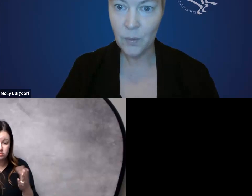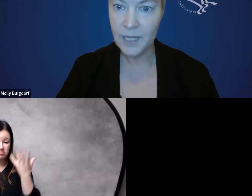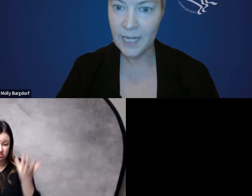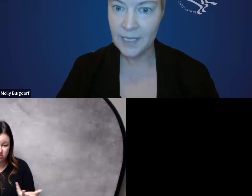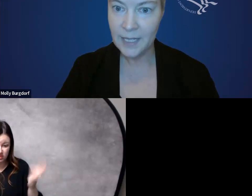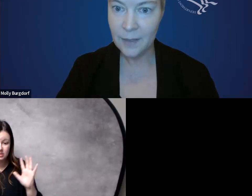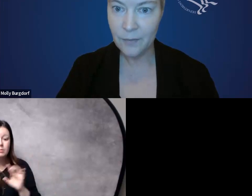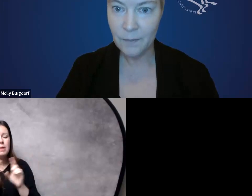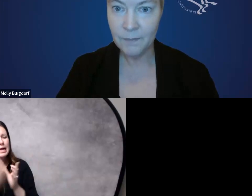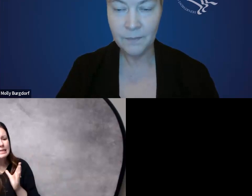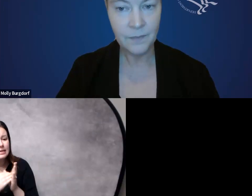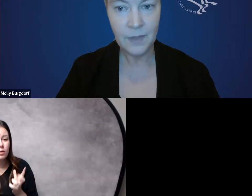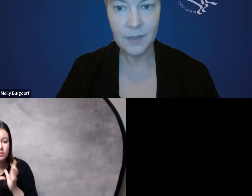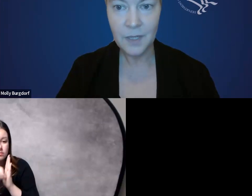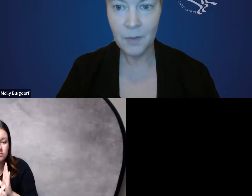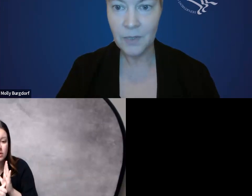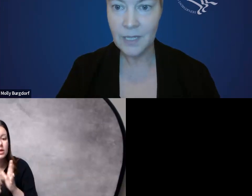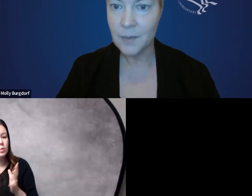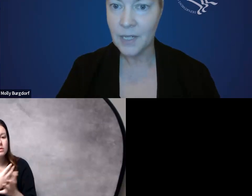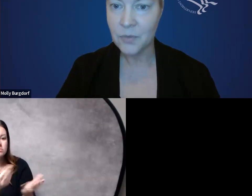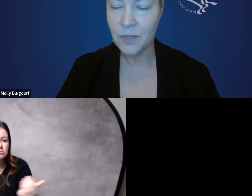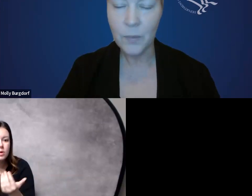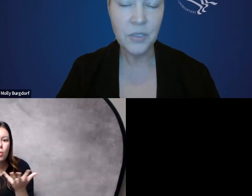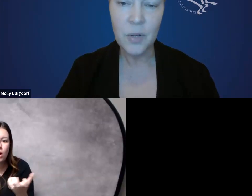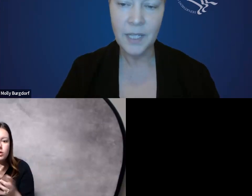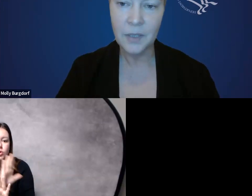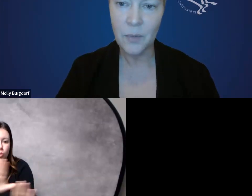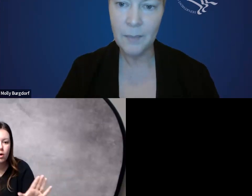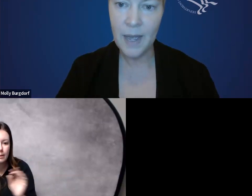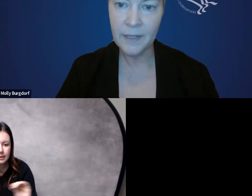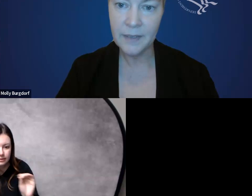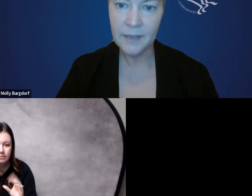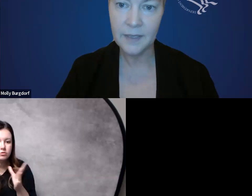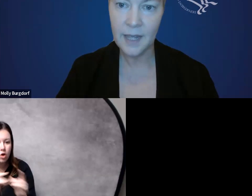We need to hear from this community to make sure that we're striking the right balance